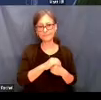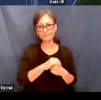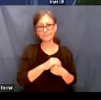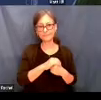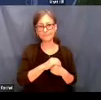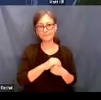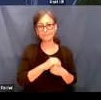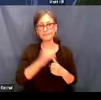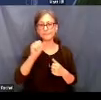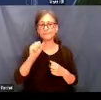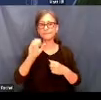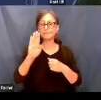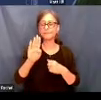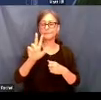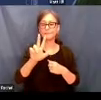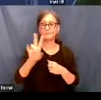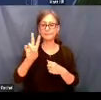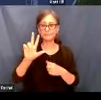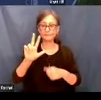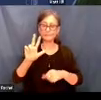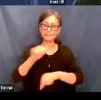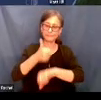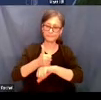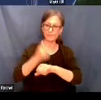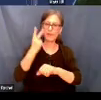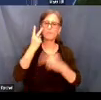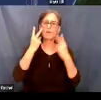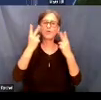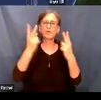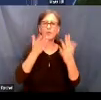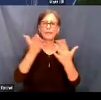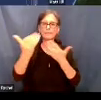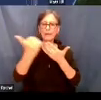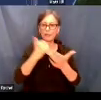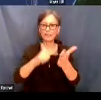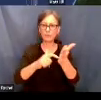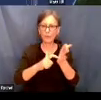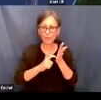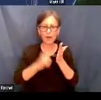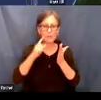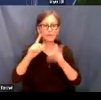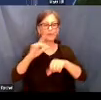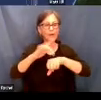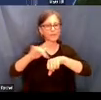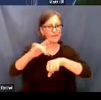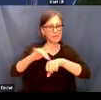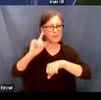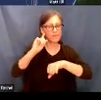SB 373 establishes transparency requirements regarding availability of certification